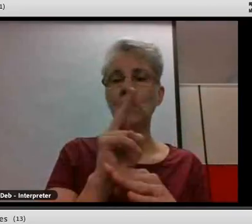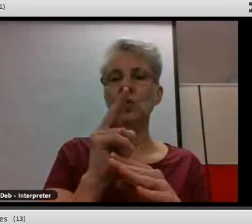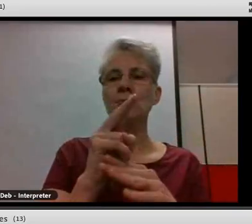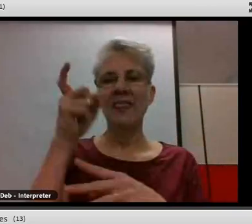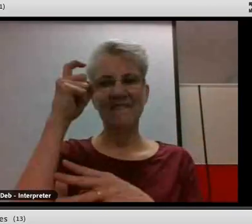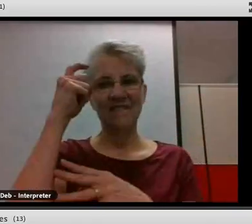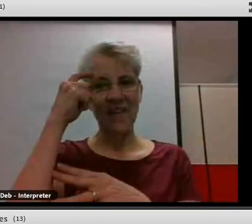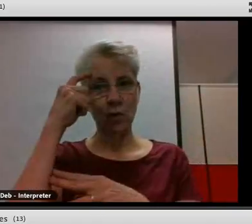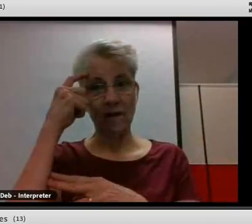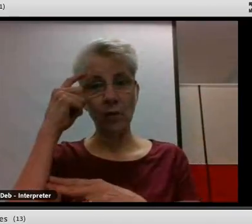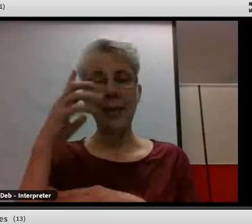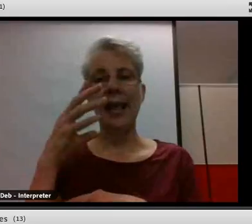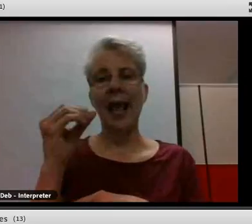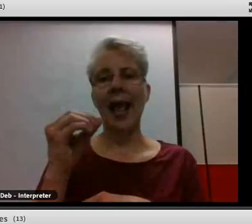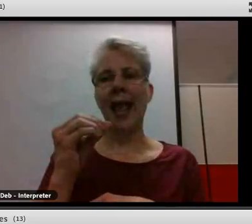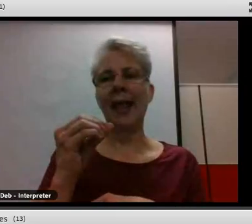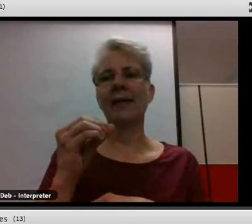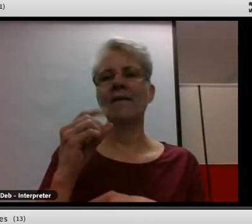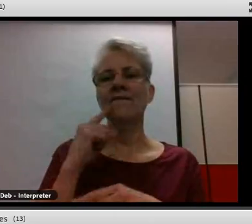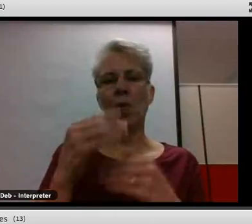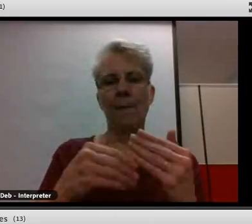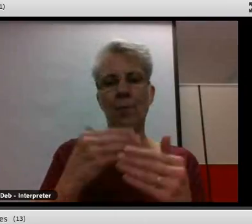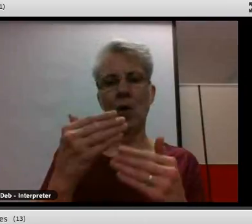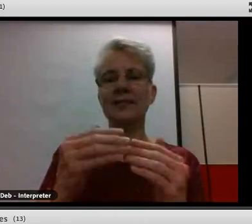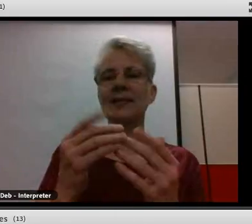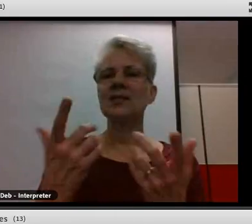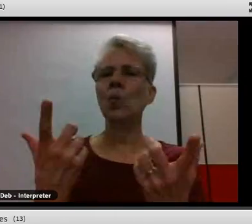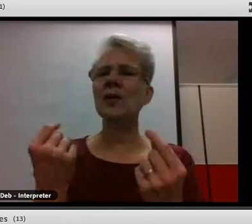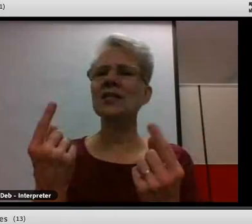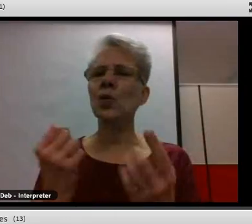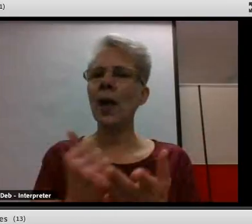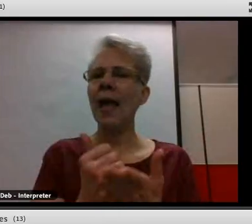but that's the one that we need to pay attention to.